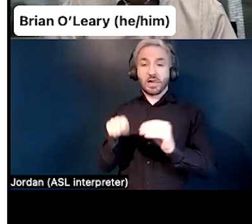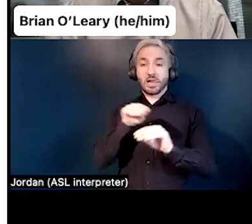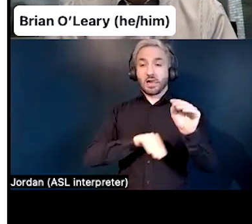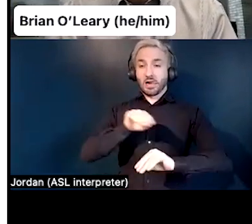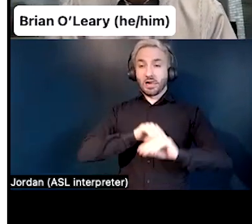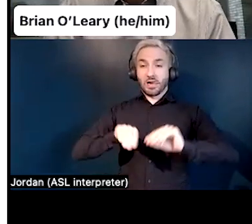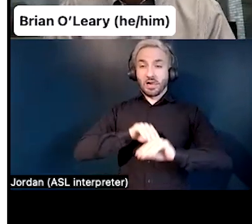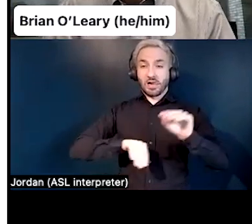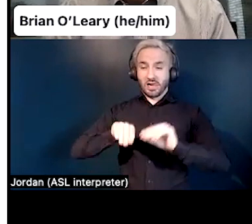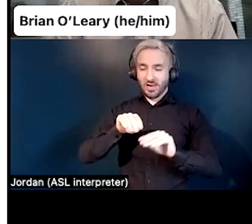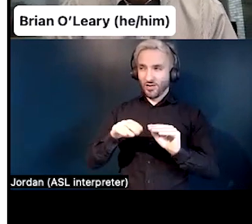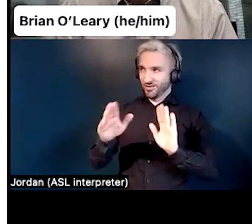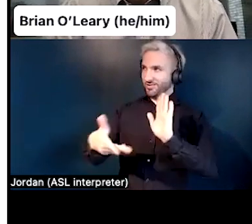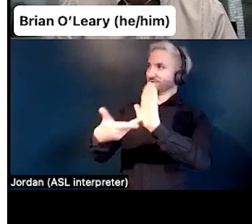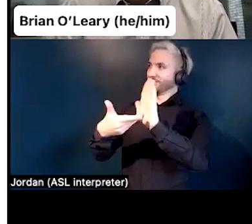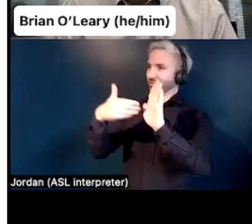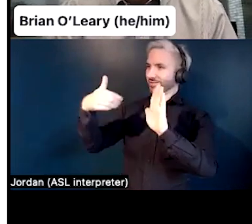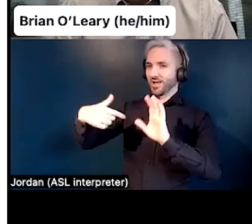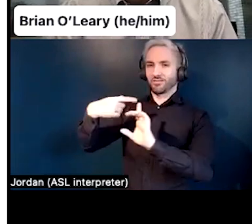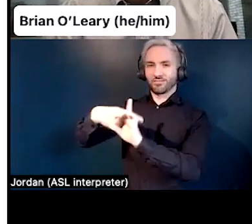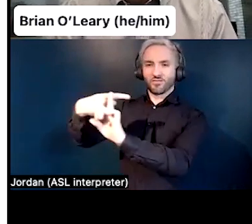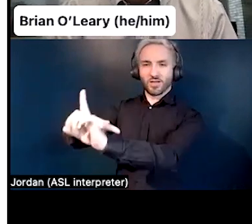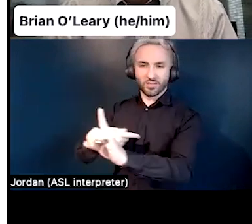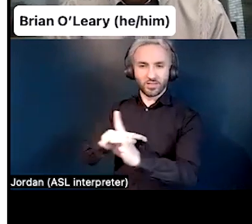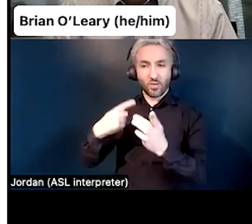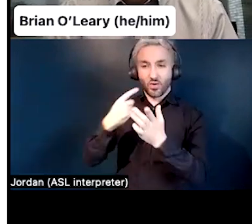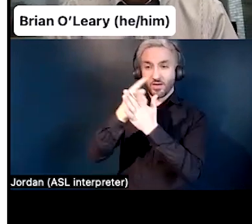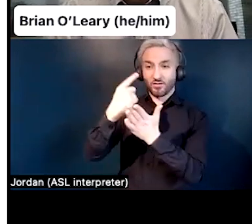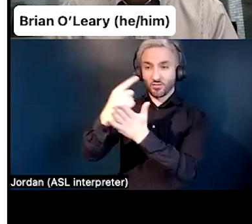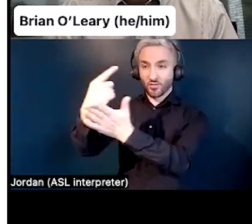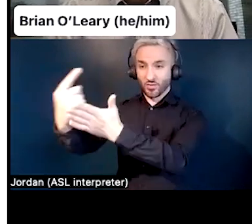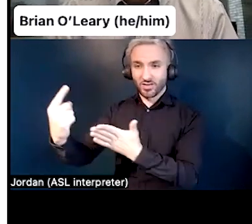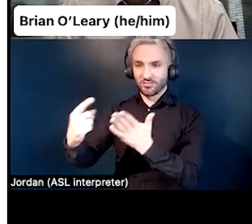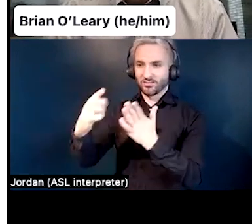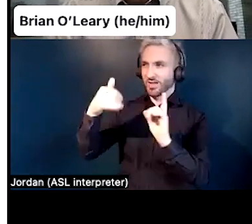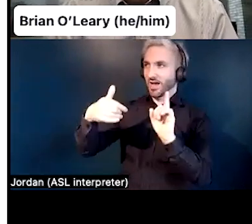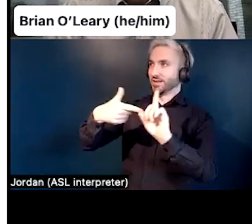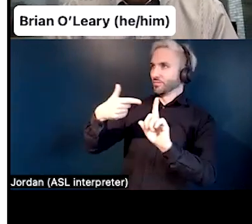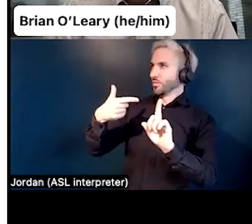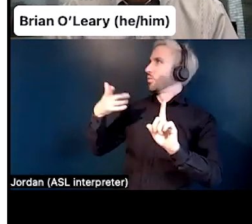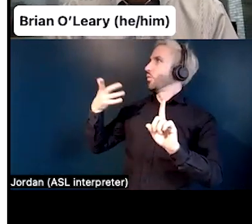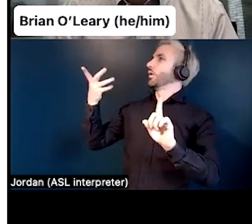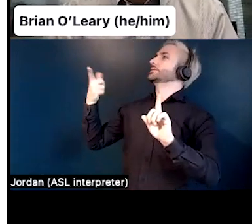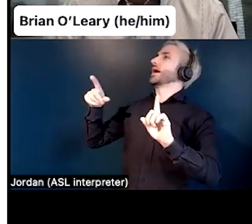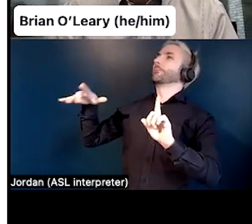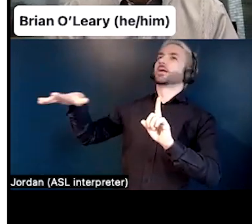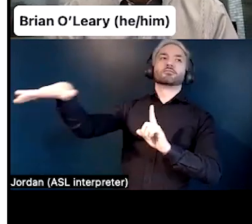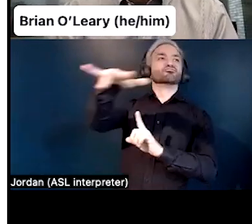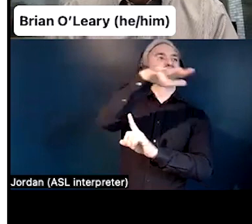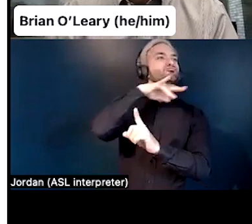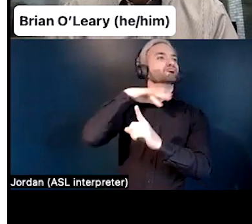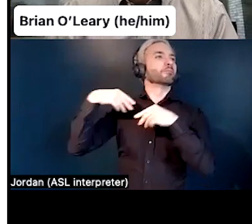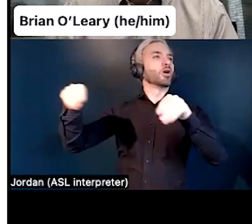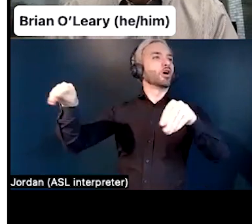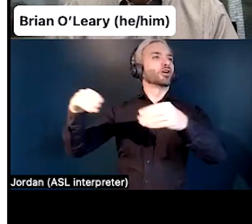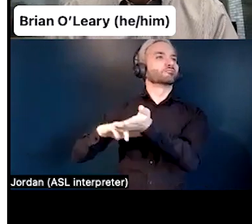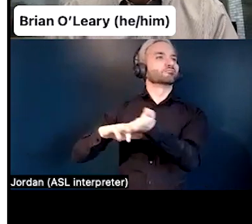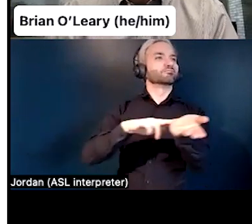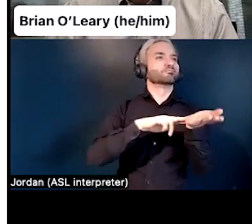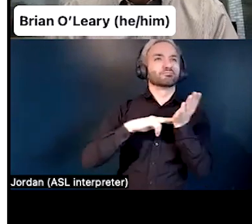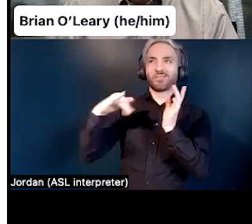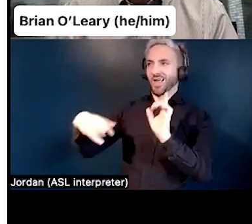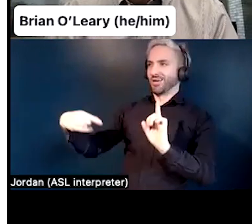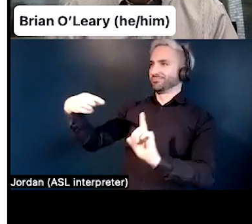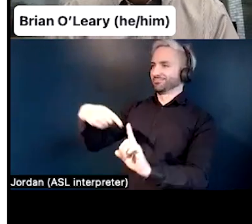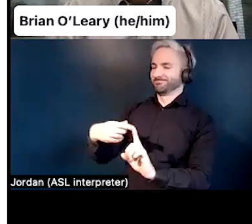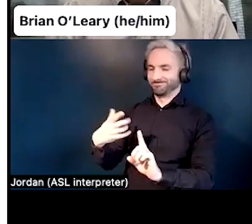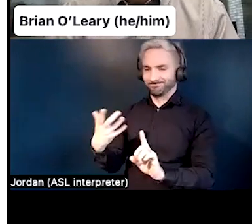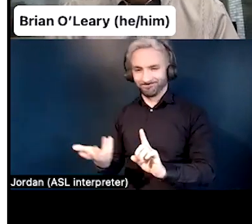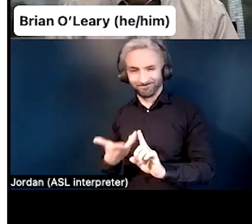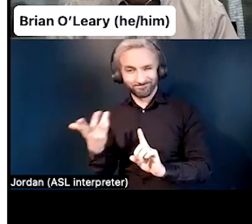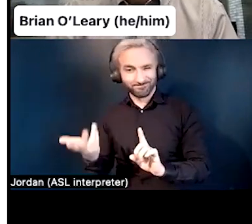picture each month or each week of what's going on in the marketplace. That's not an efficient